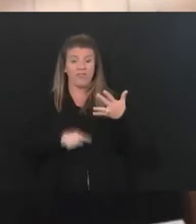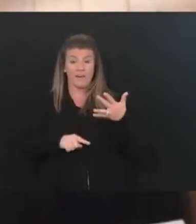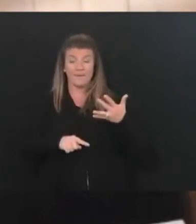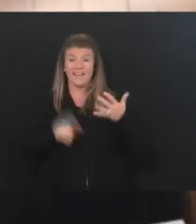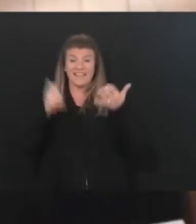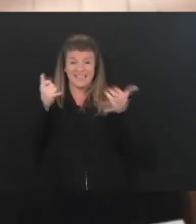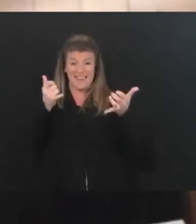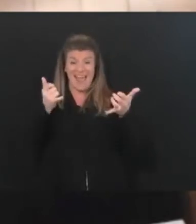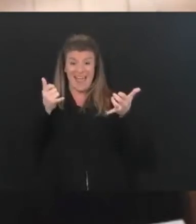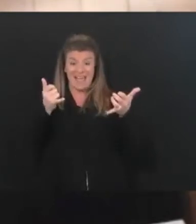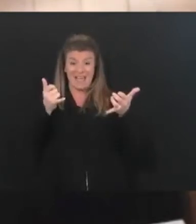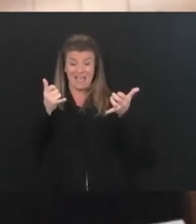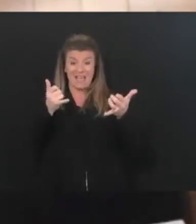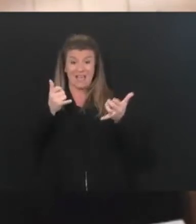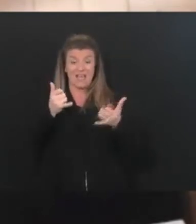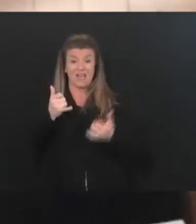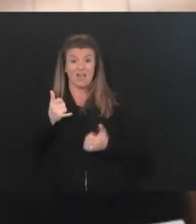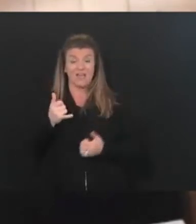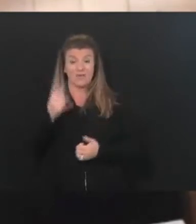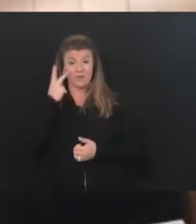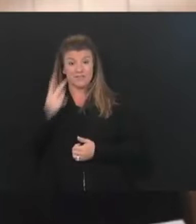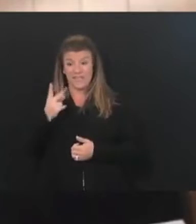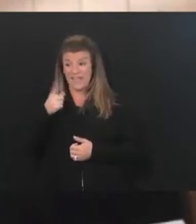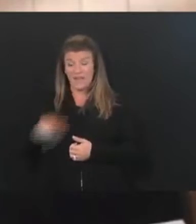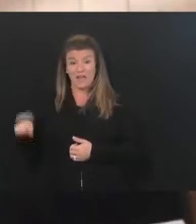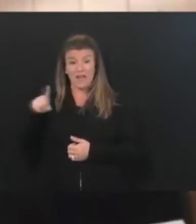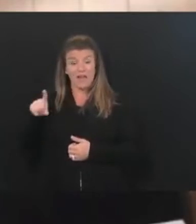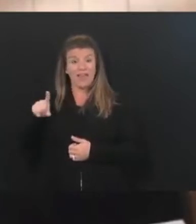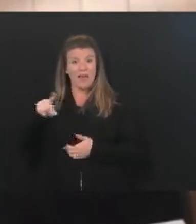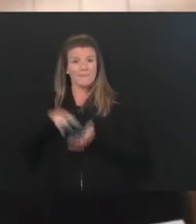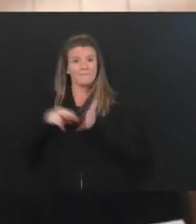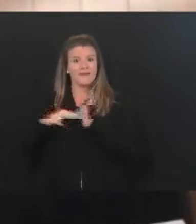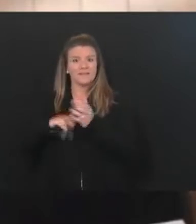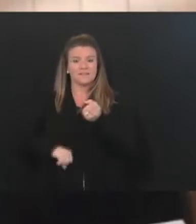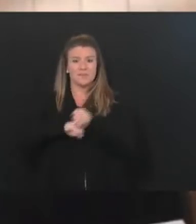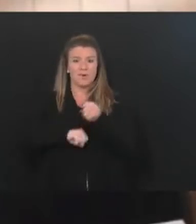AND THE FOOD BARN PERSONNEL AND VOLUNTEERS AND THE SUPPORT FROM